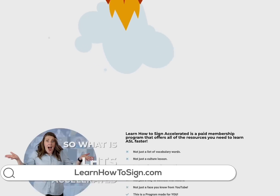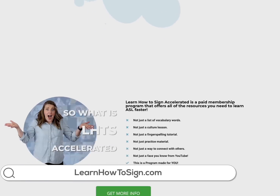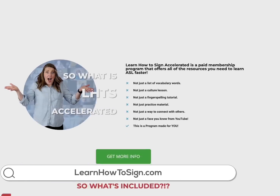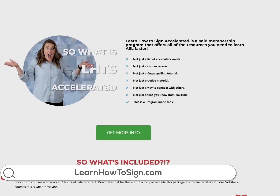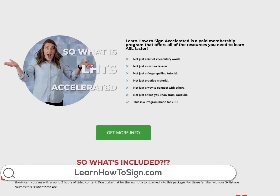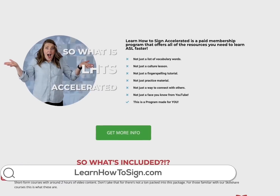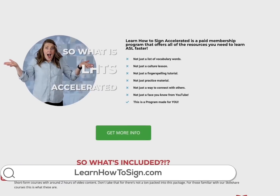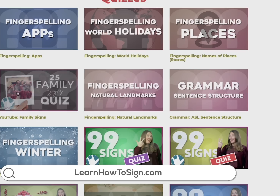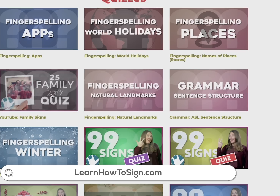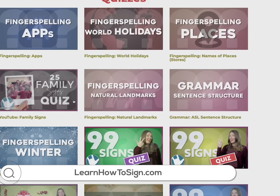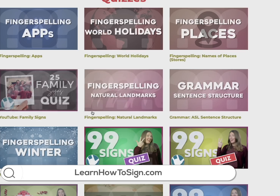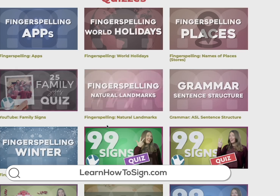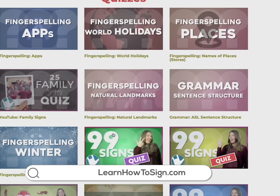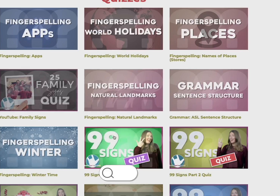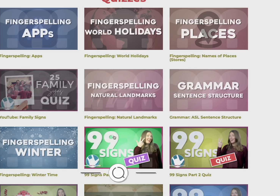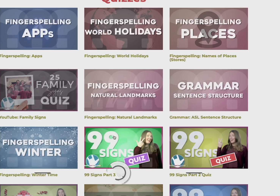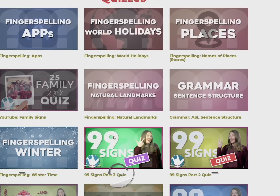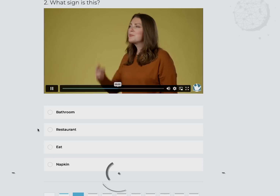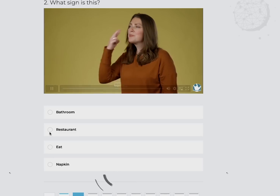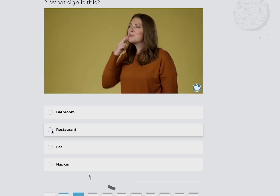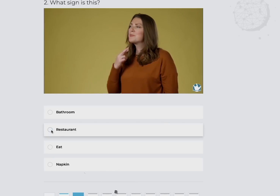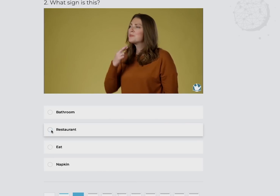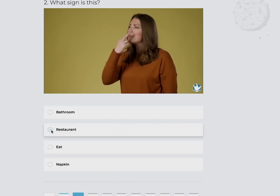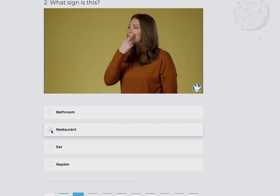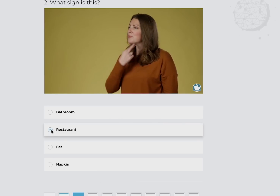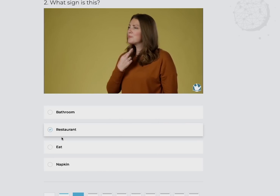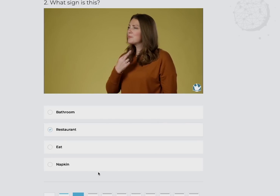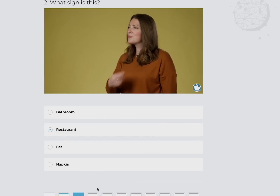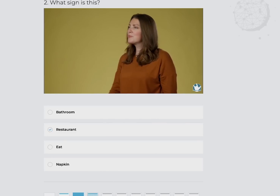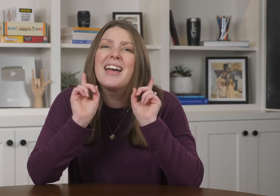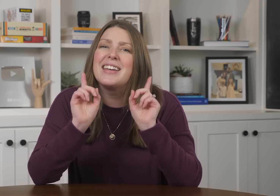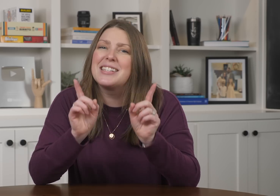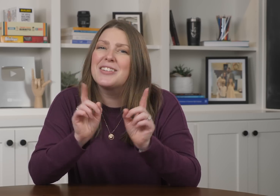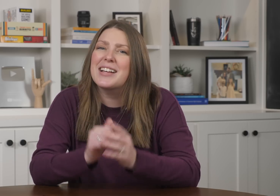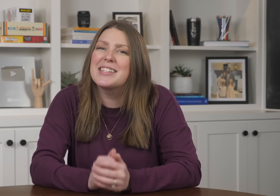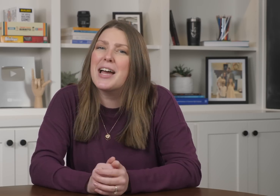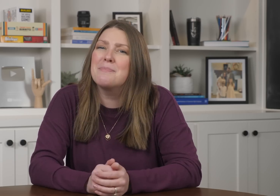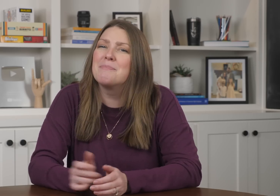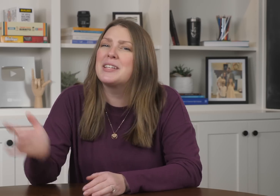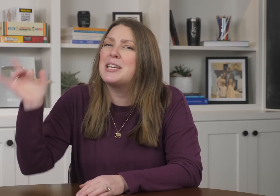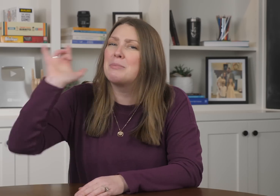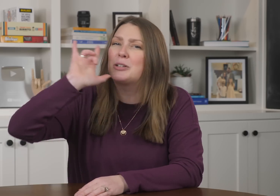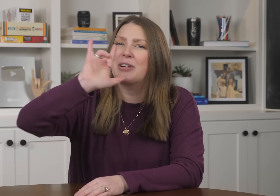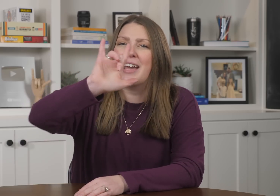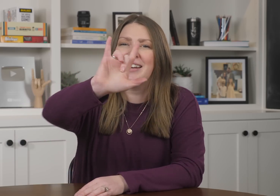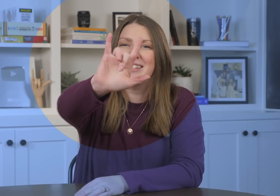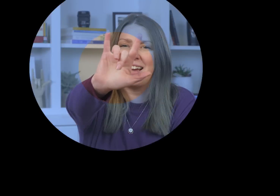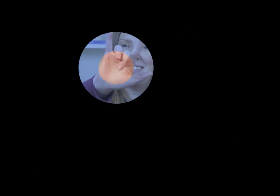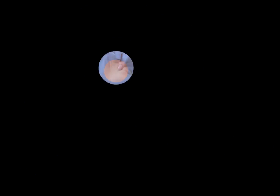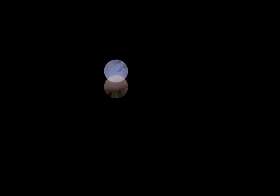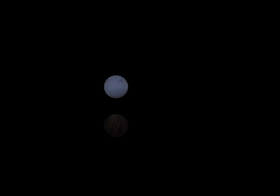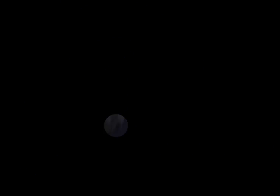We have lessons covering the most basic to advanced. Until next time, keep learning how to sign.